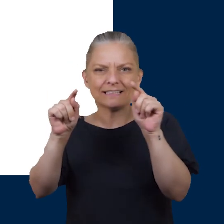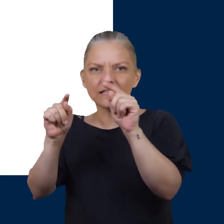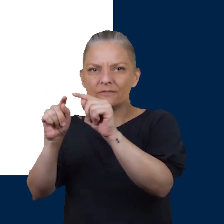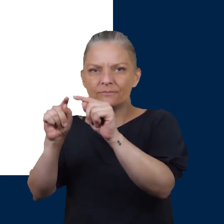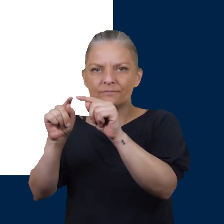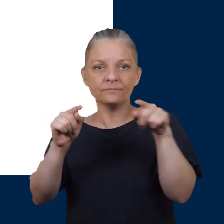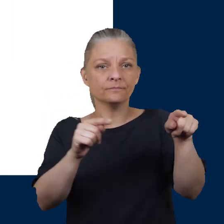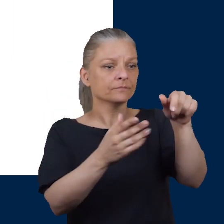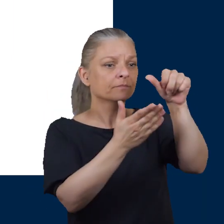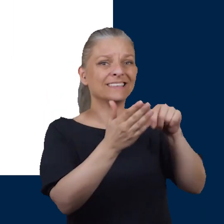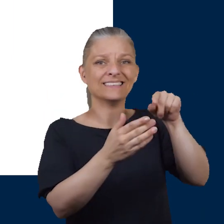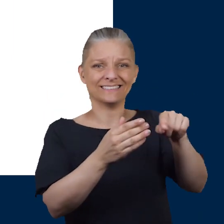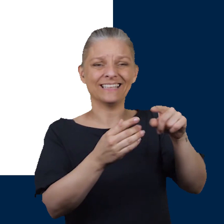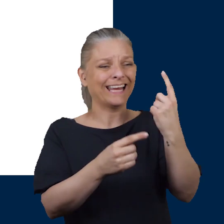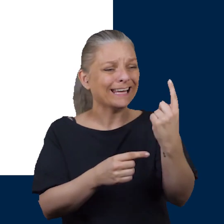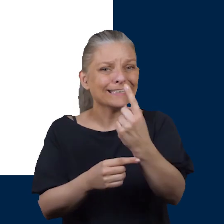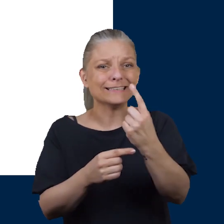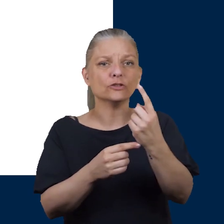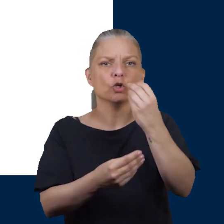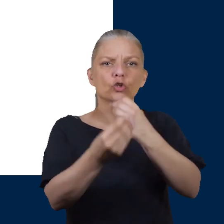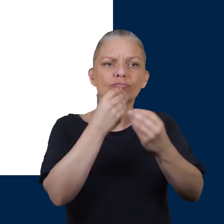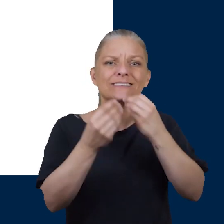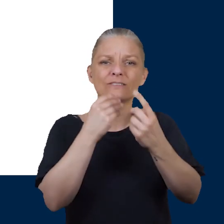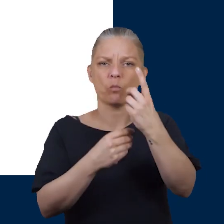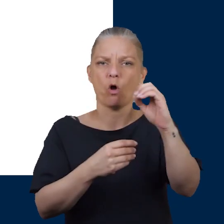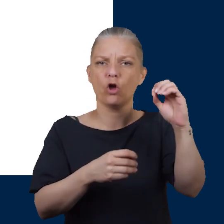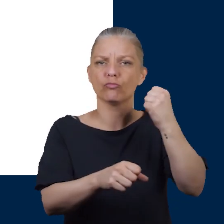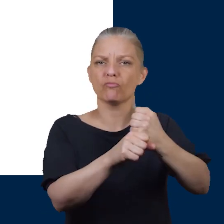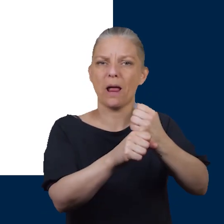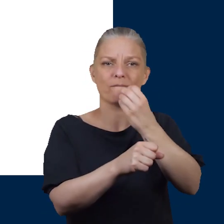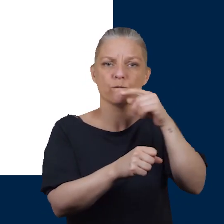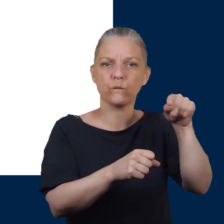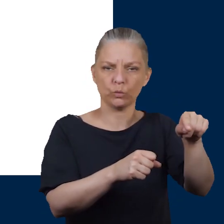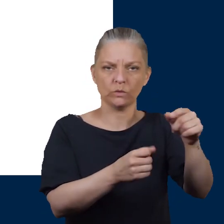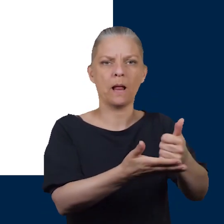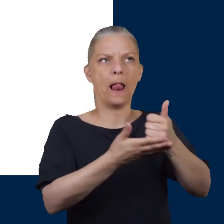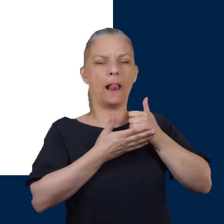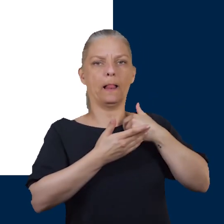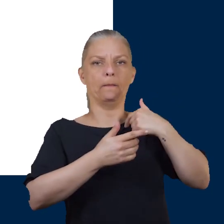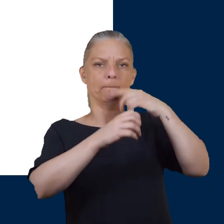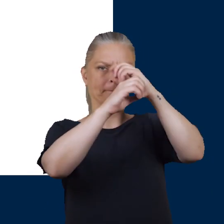column here. This lists the amount of each nutrient per 100 grams of the food